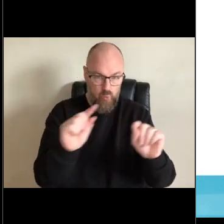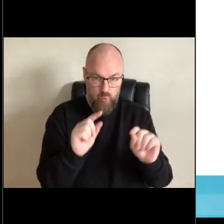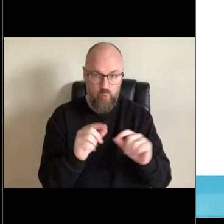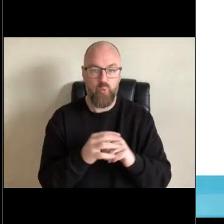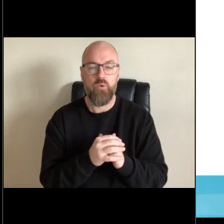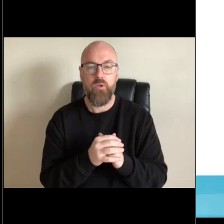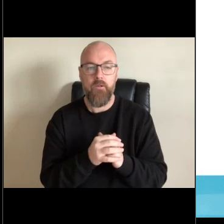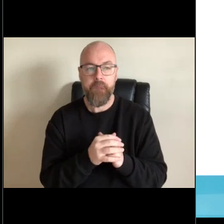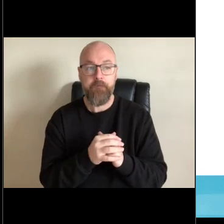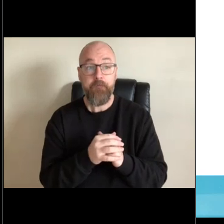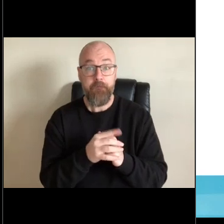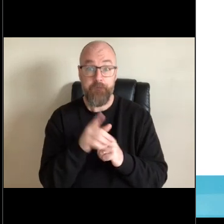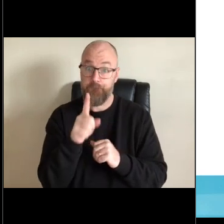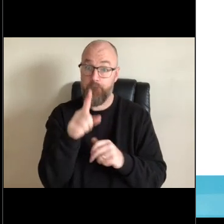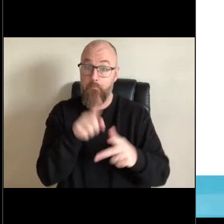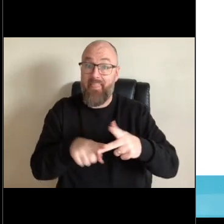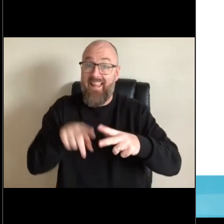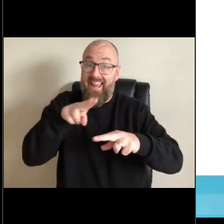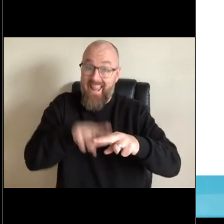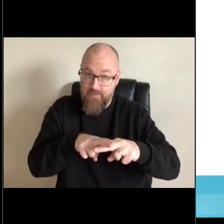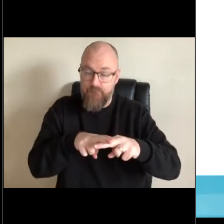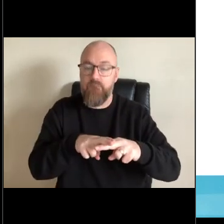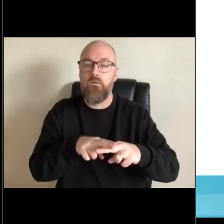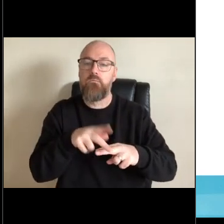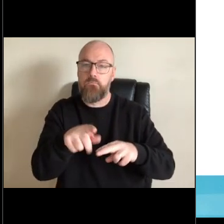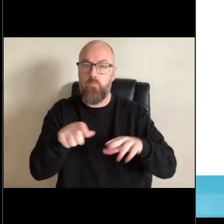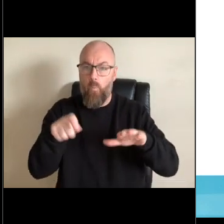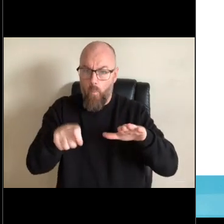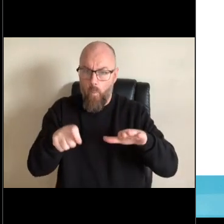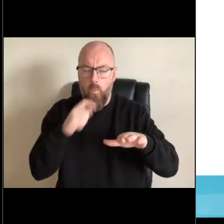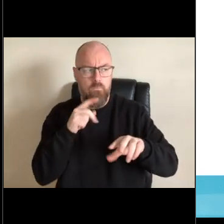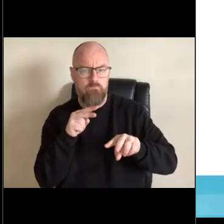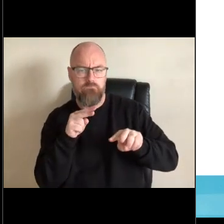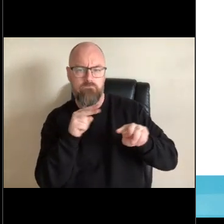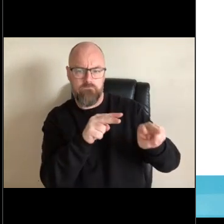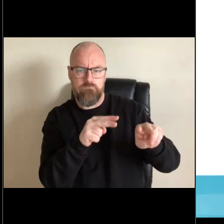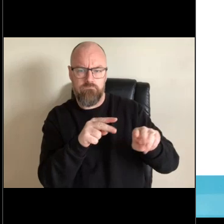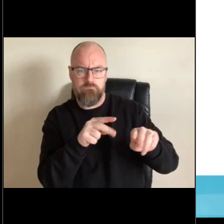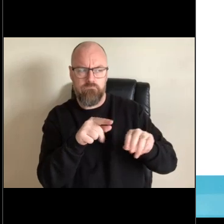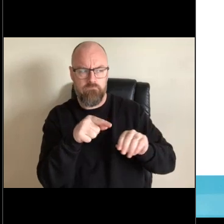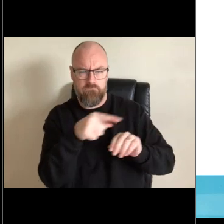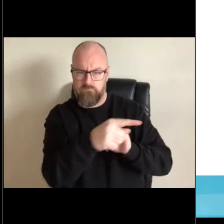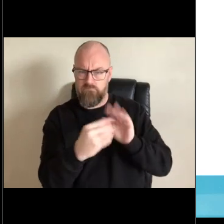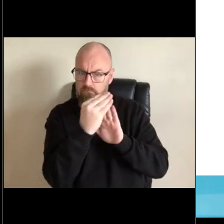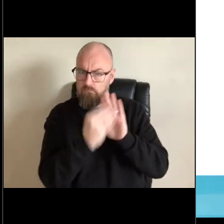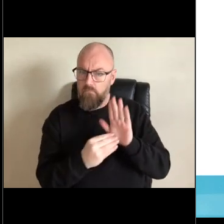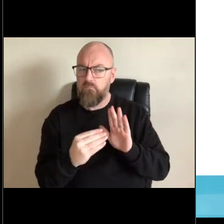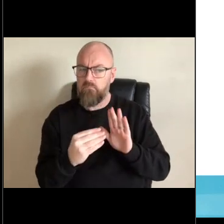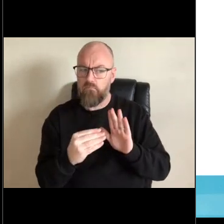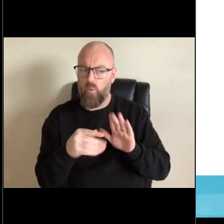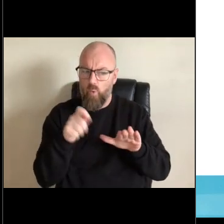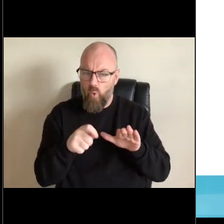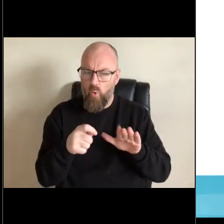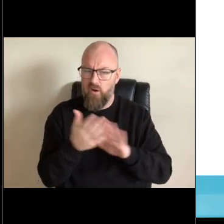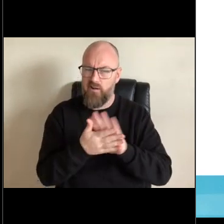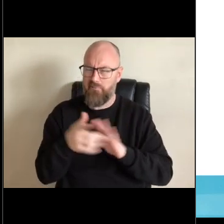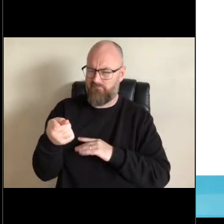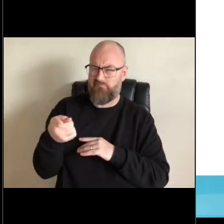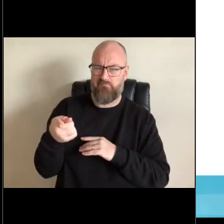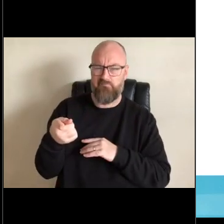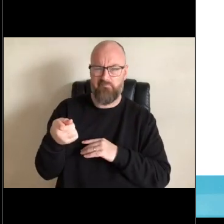court um sees an application as unmeritorious so it's got very little pros little or no Prospect